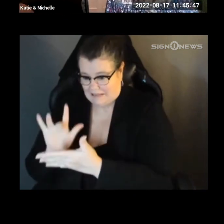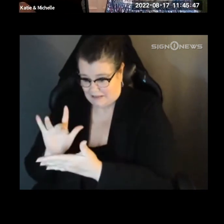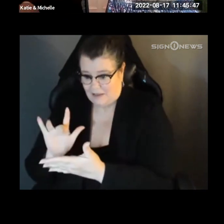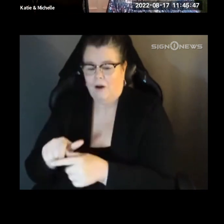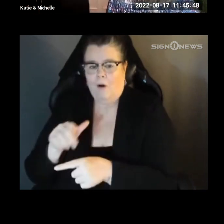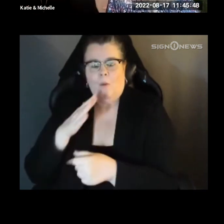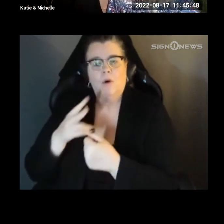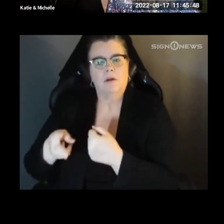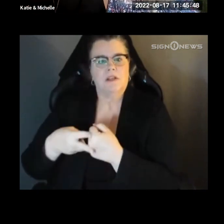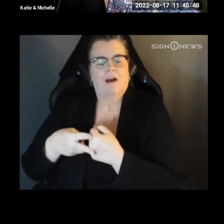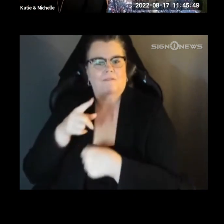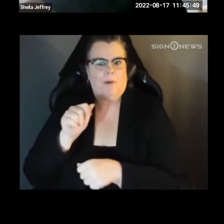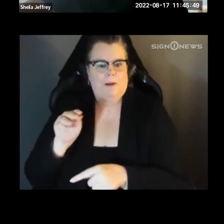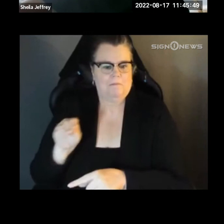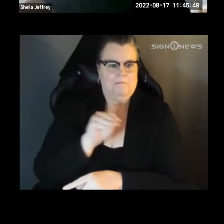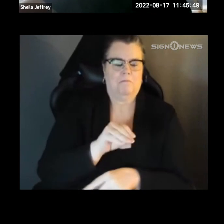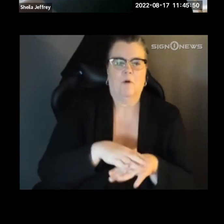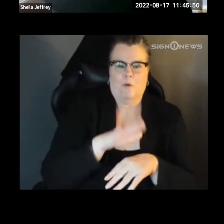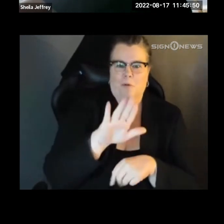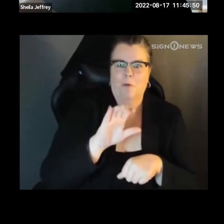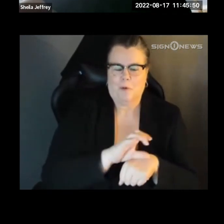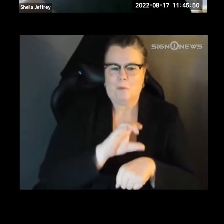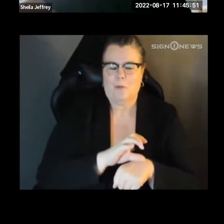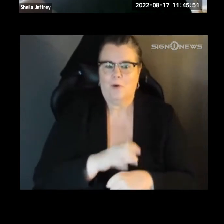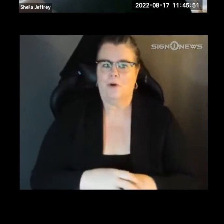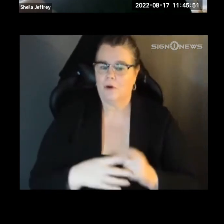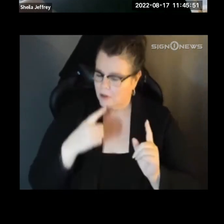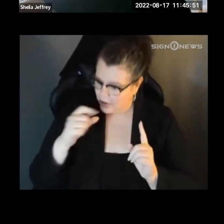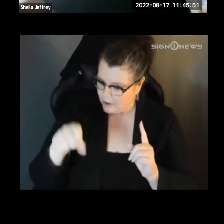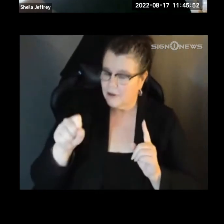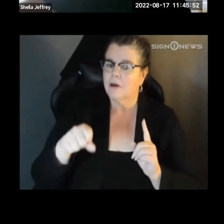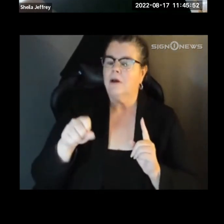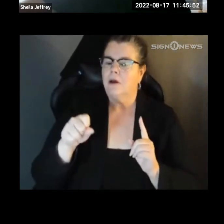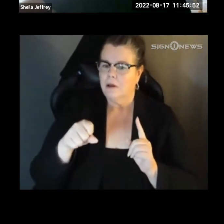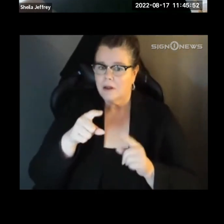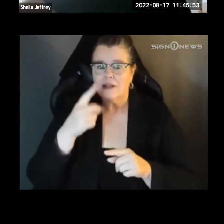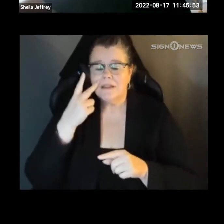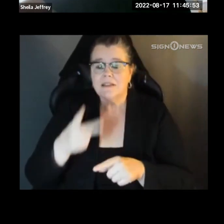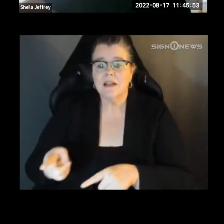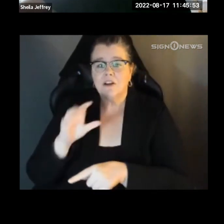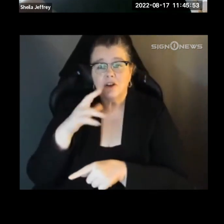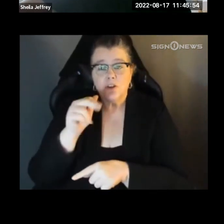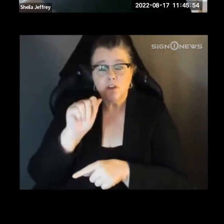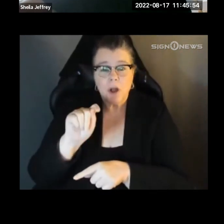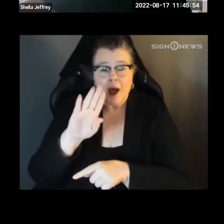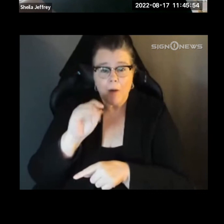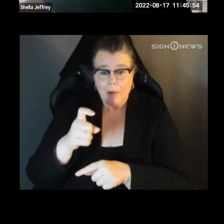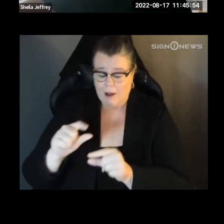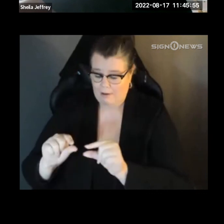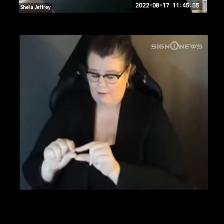everyone type your message here there's like a little piece